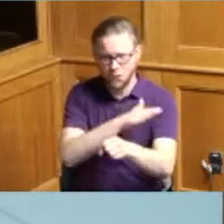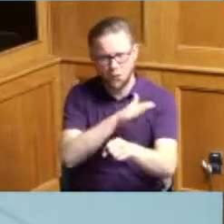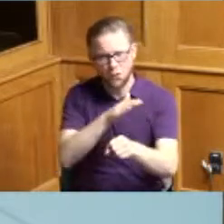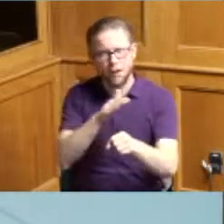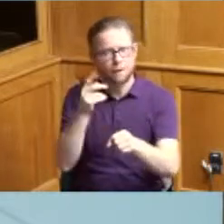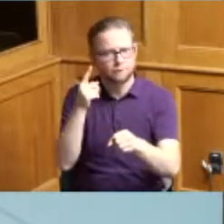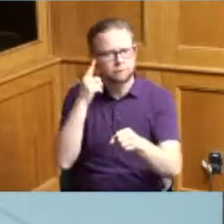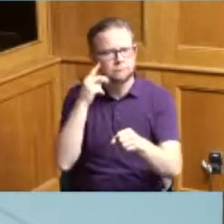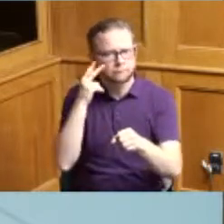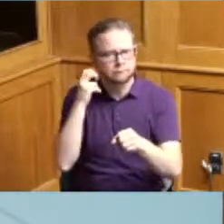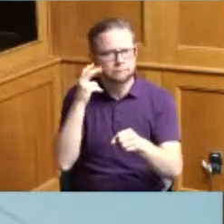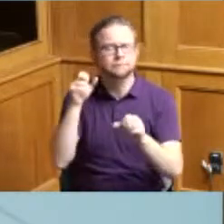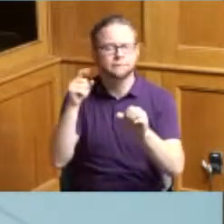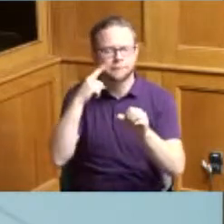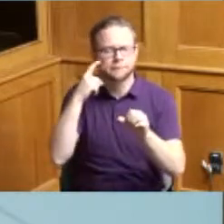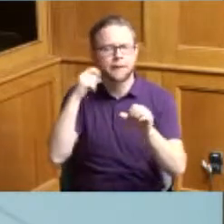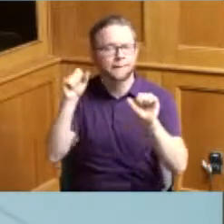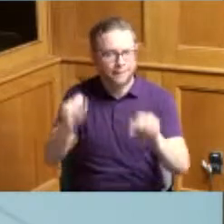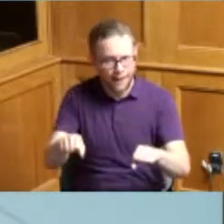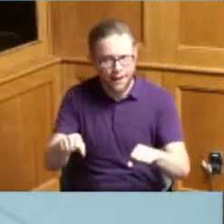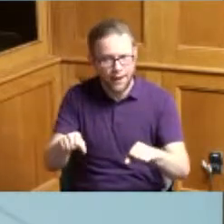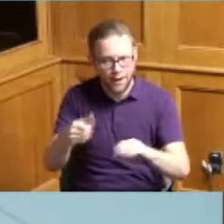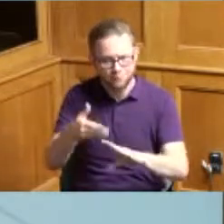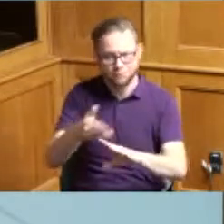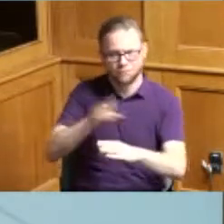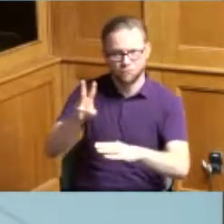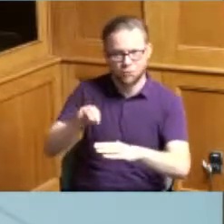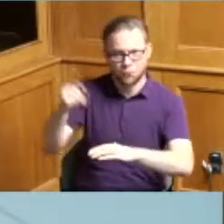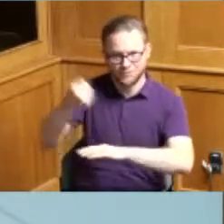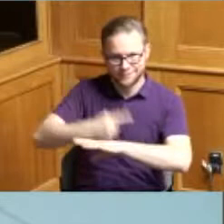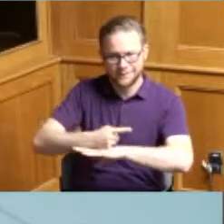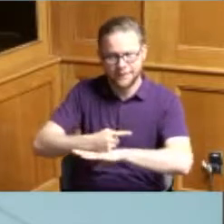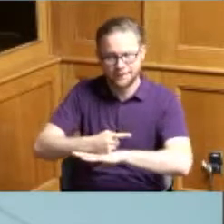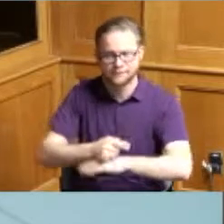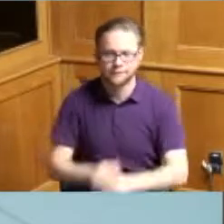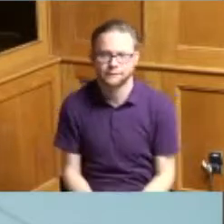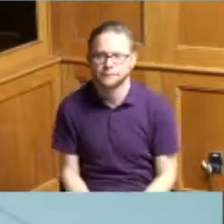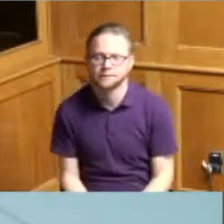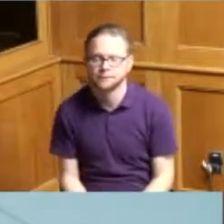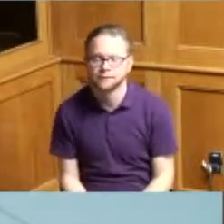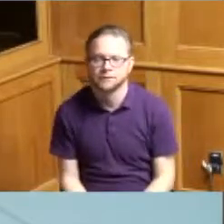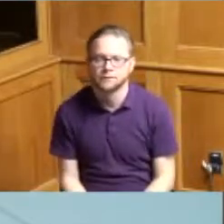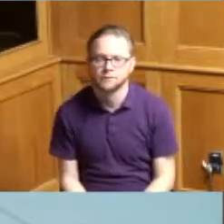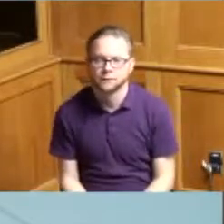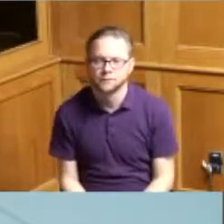period probably in an earlier time frame that we than we anticipate so early march is my